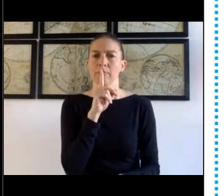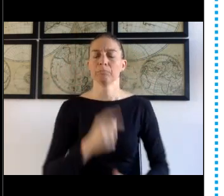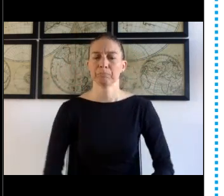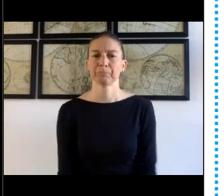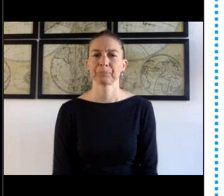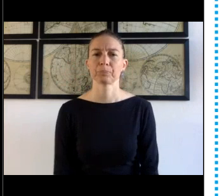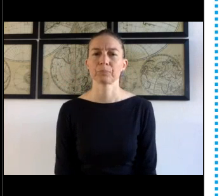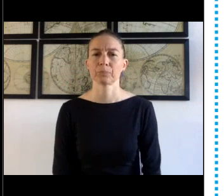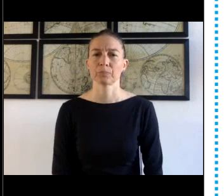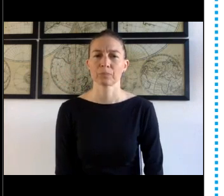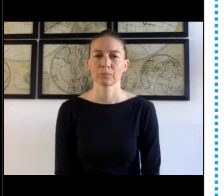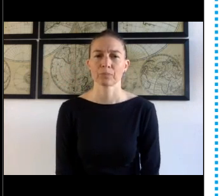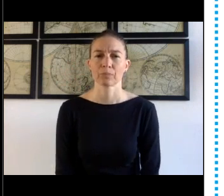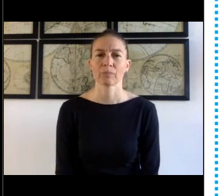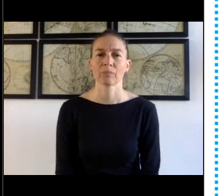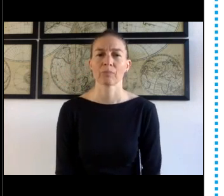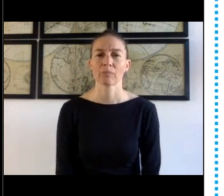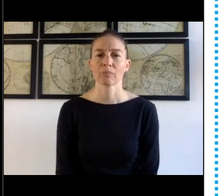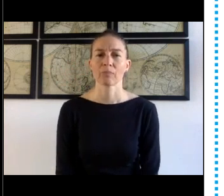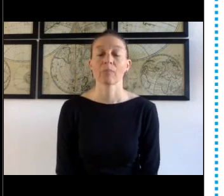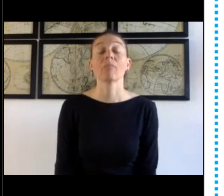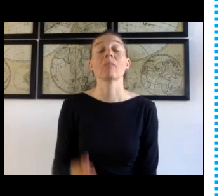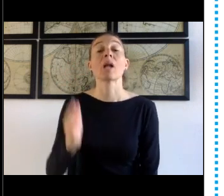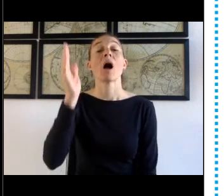but you won't see the speakers for technical reasons.